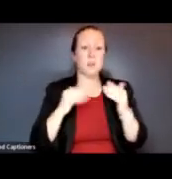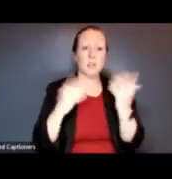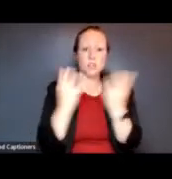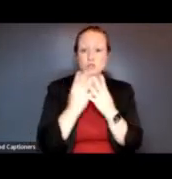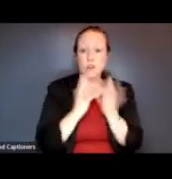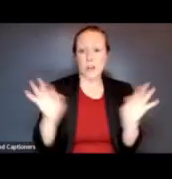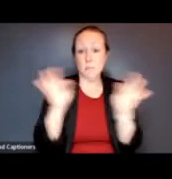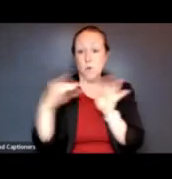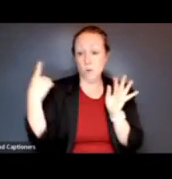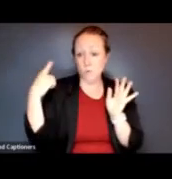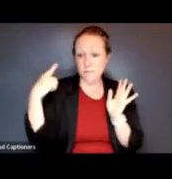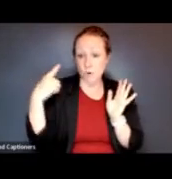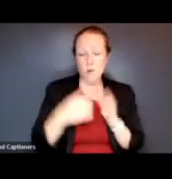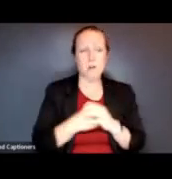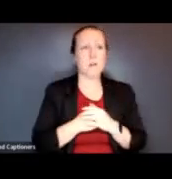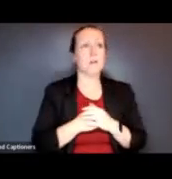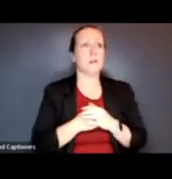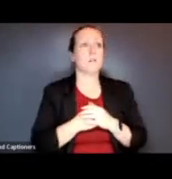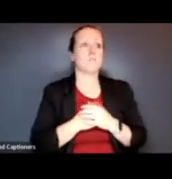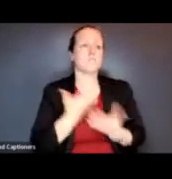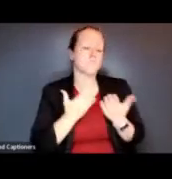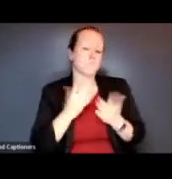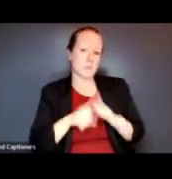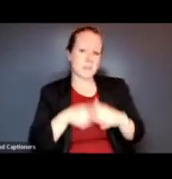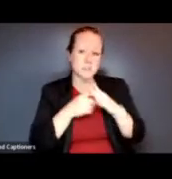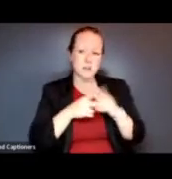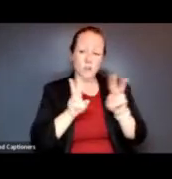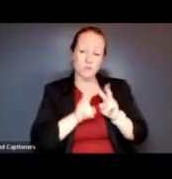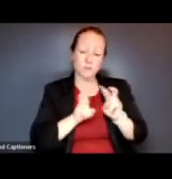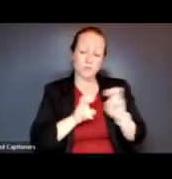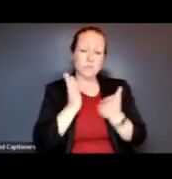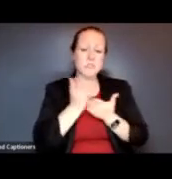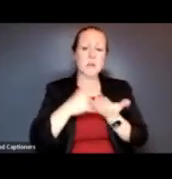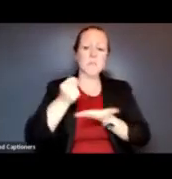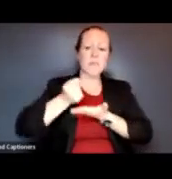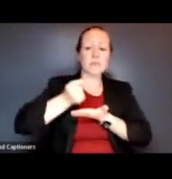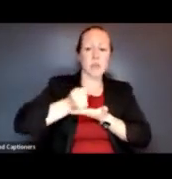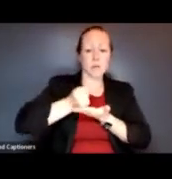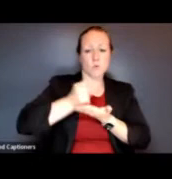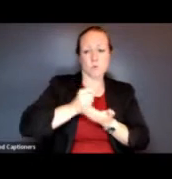take a look at some therapeutic approaches. And as Judy said,